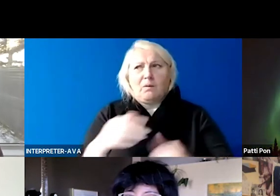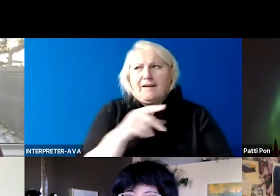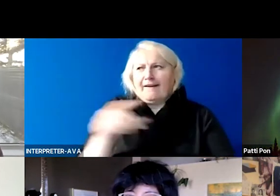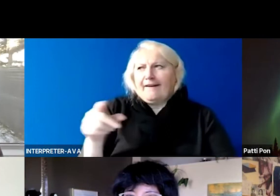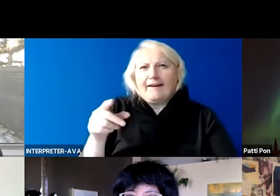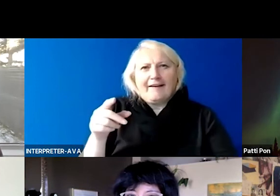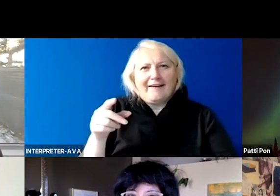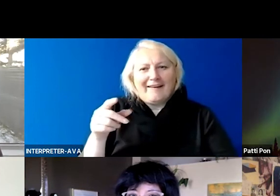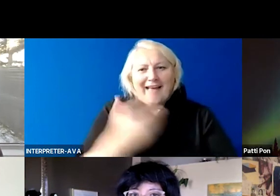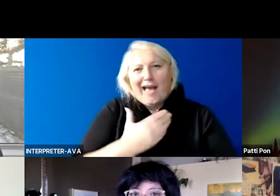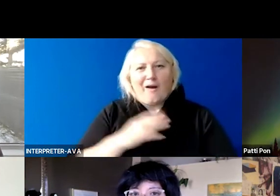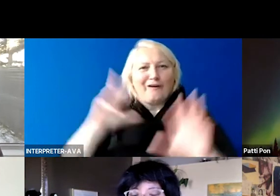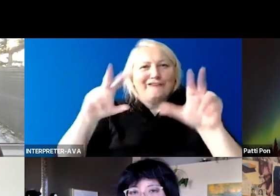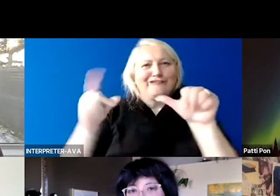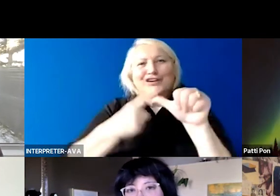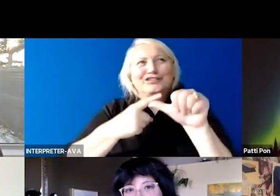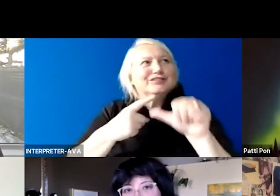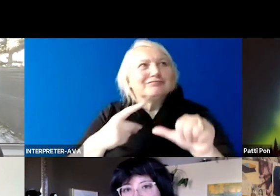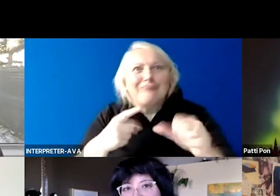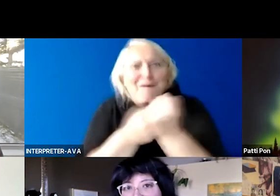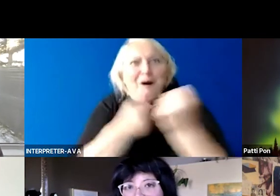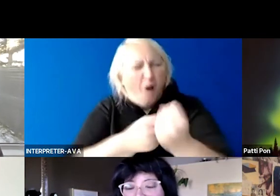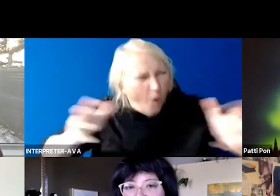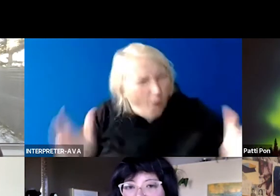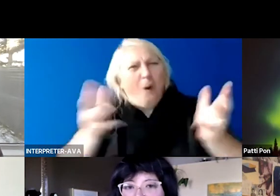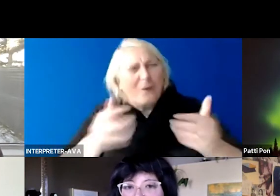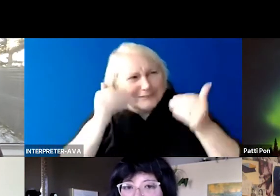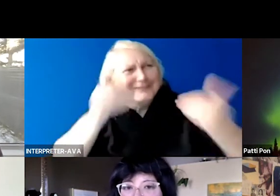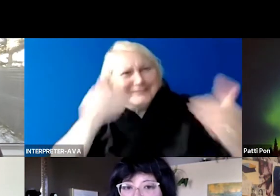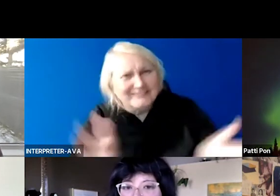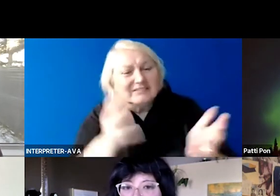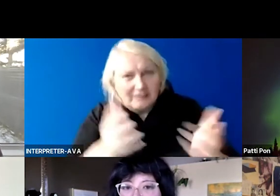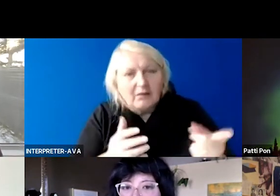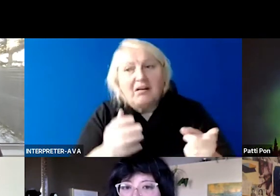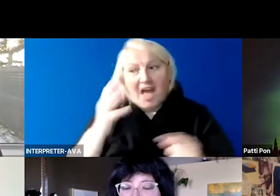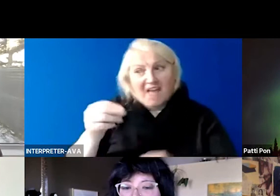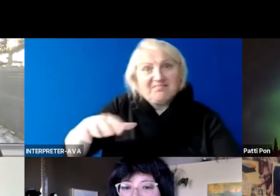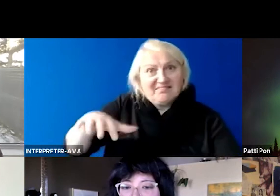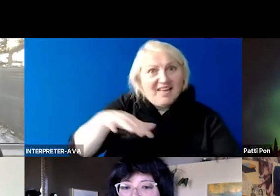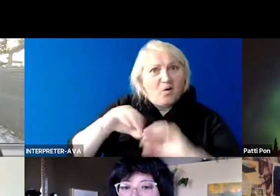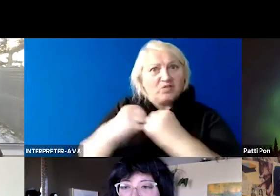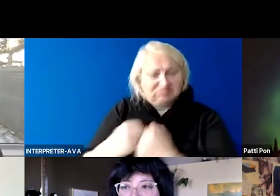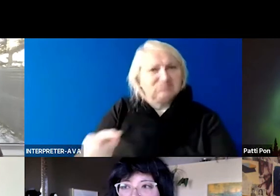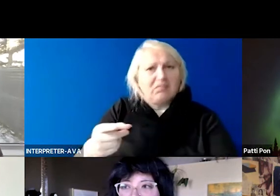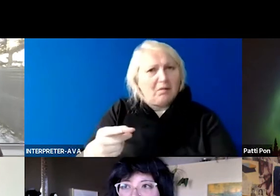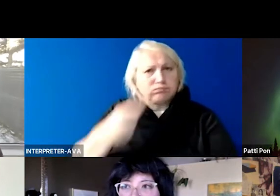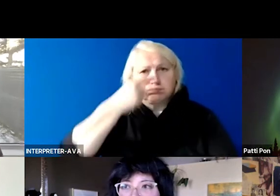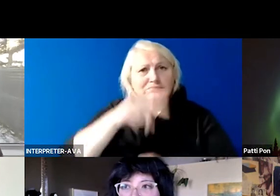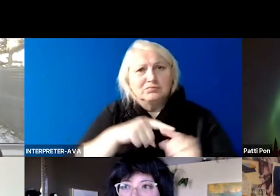cheerleaders and being willing to have their organizations represent us on behalf of us.